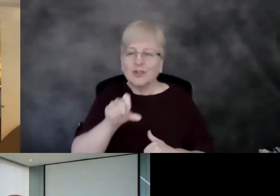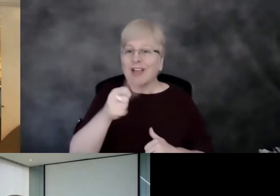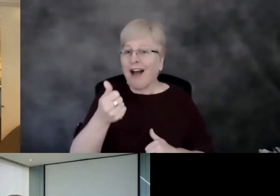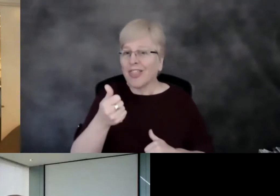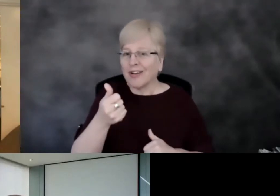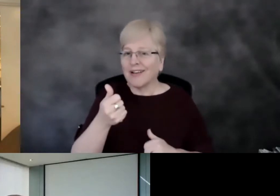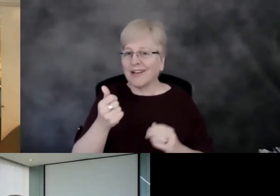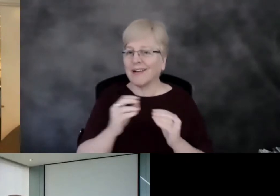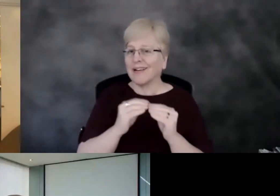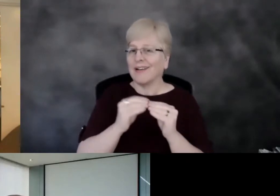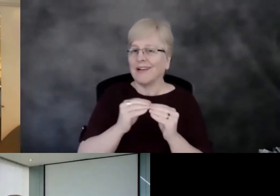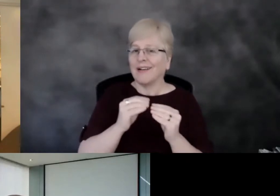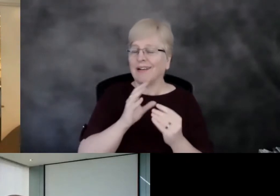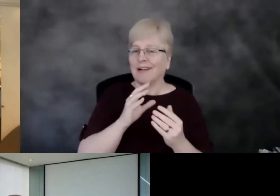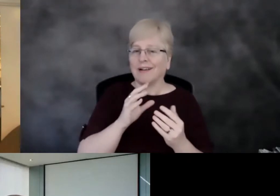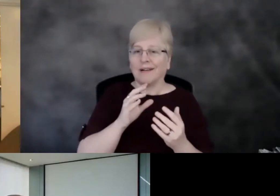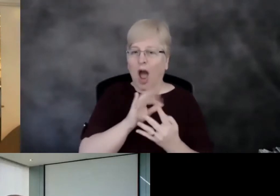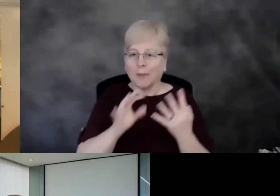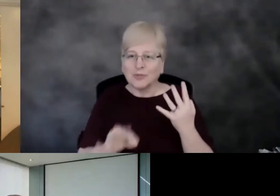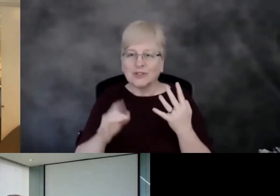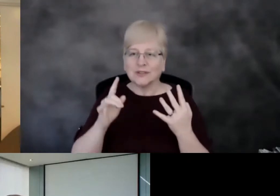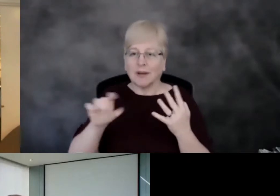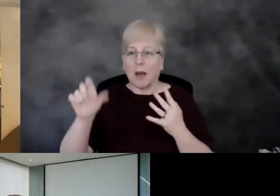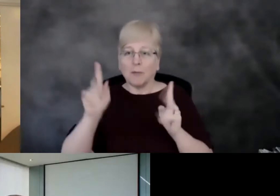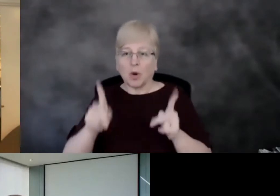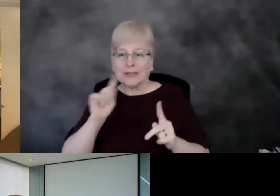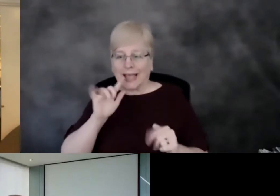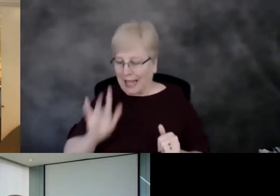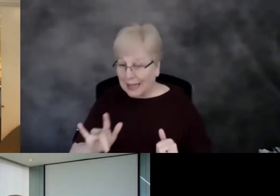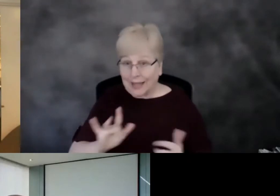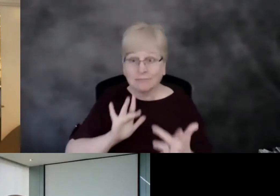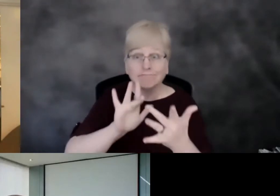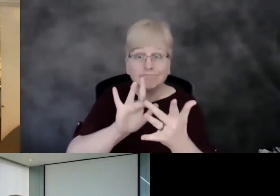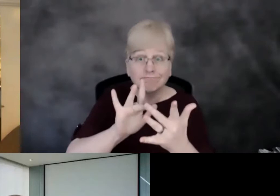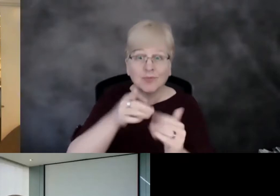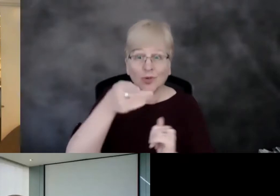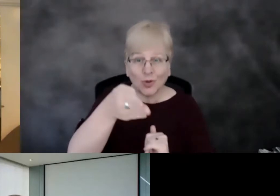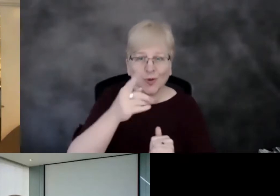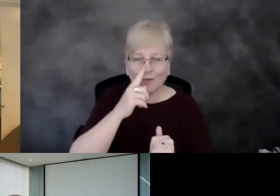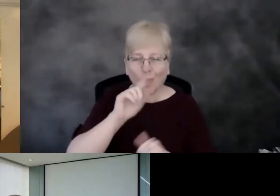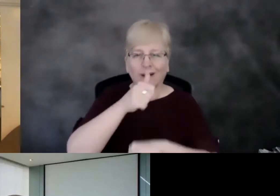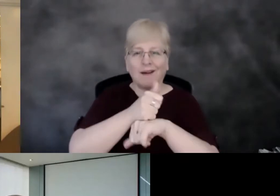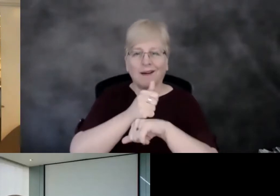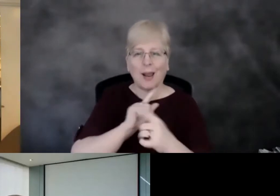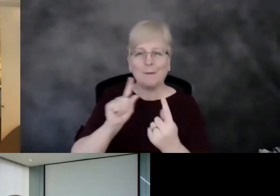contact you for you to be able to 16:12:56 set up meet ups about your work and